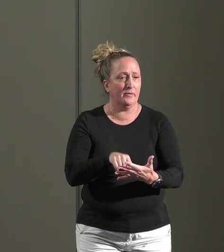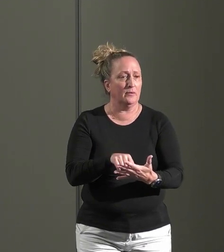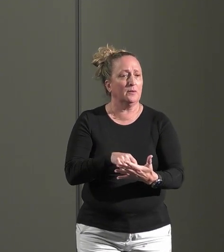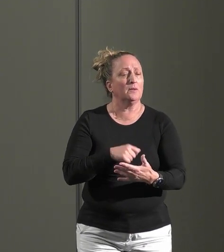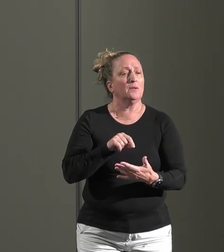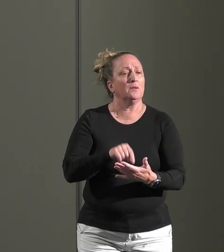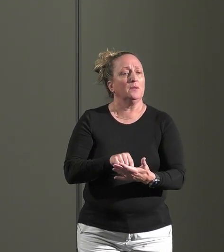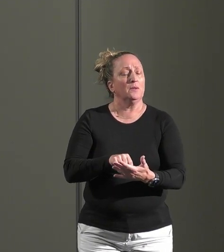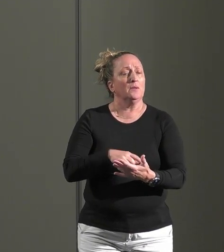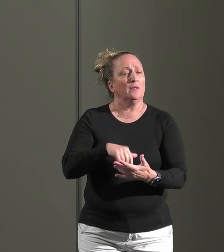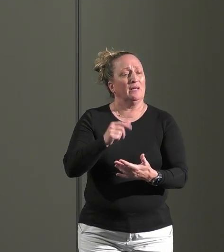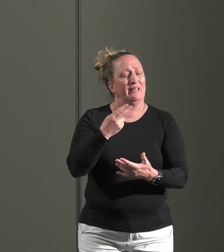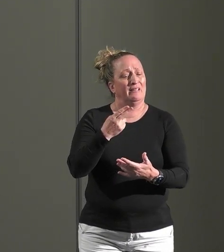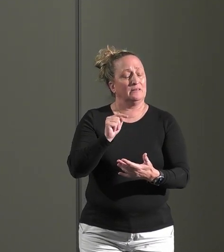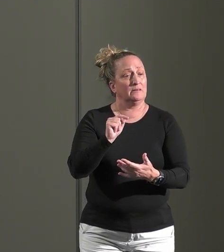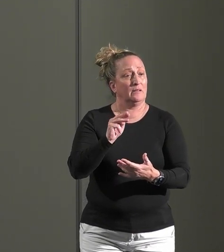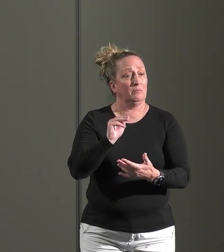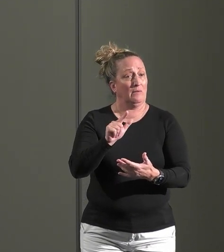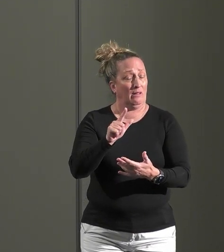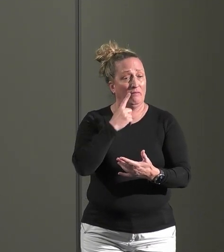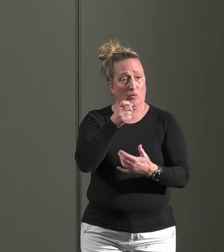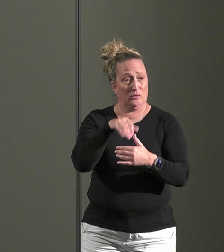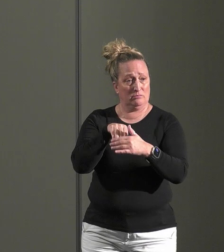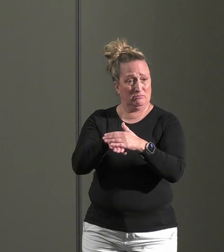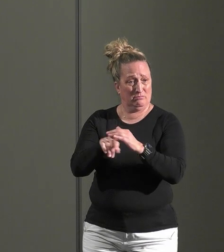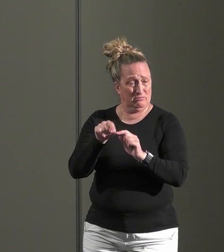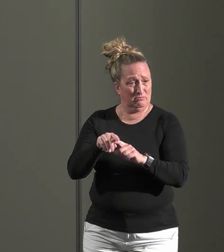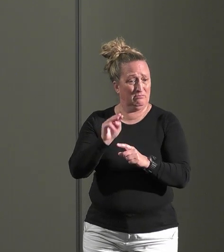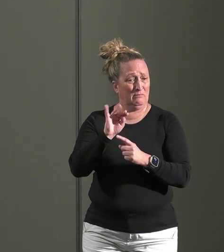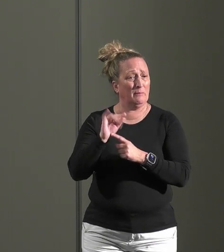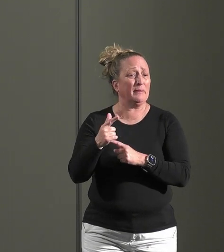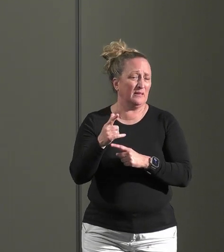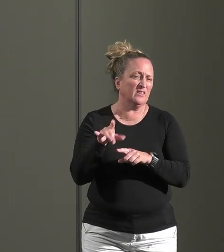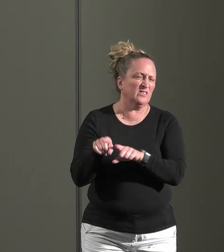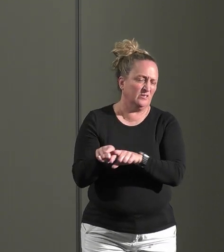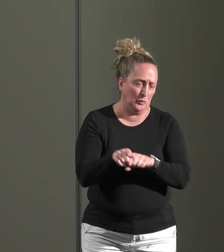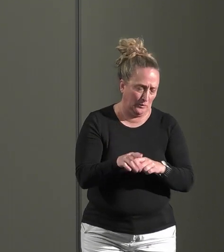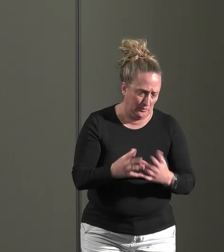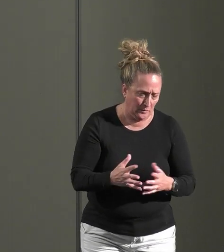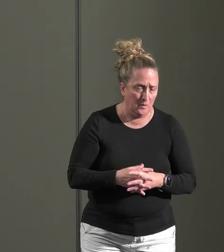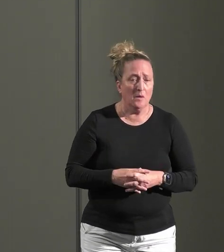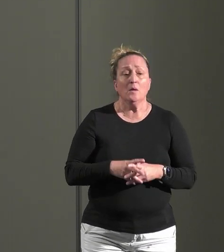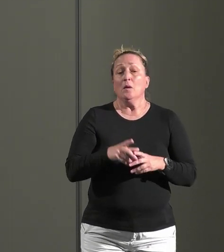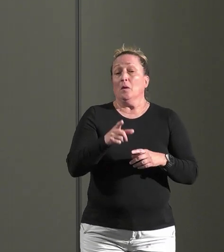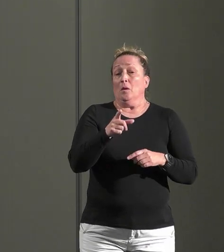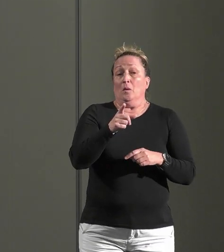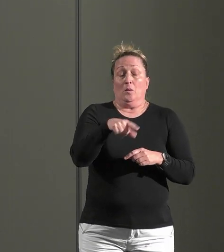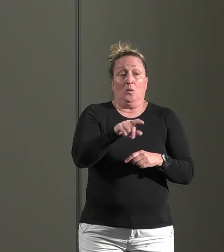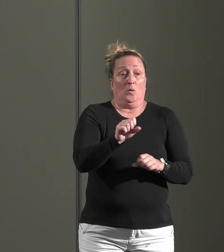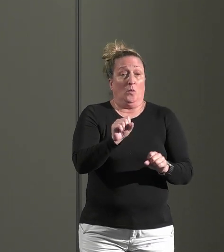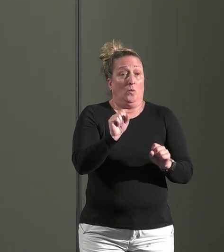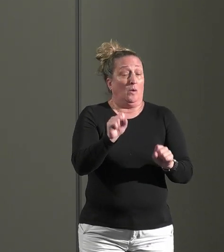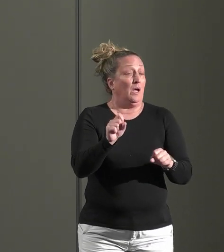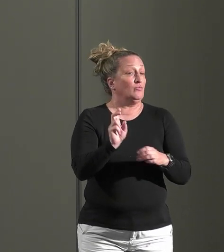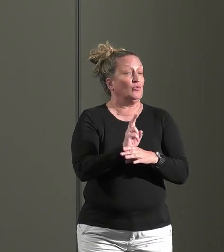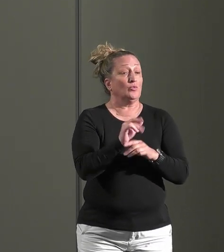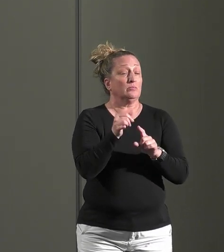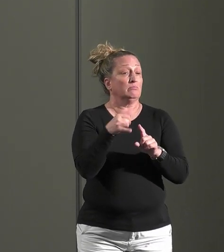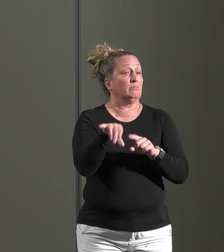the HTML to accessibility mapping as well. So you know, you can in fact use standard HTML